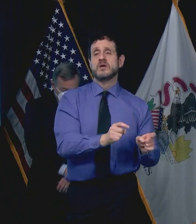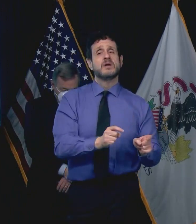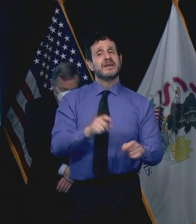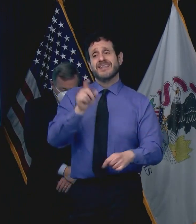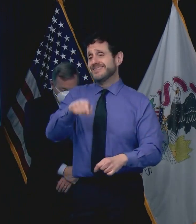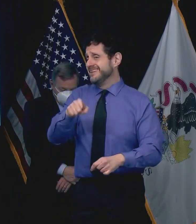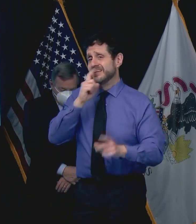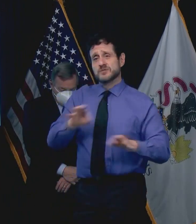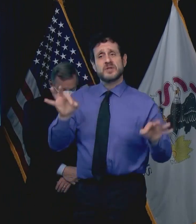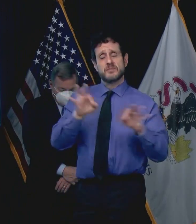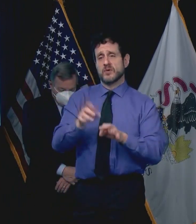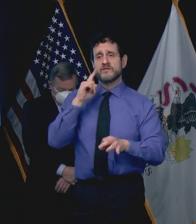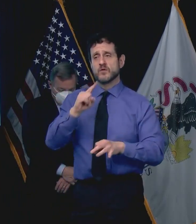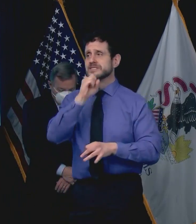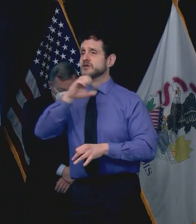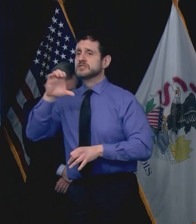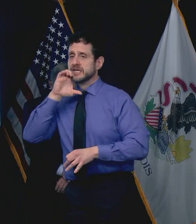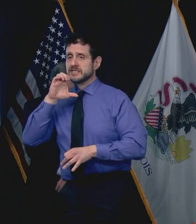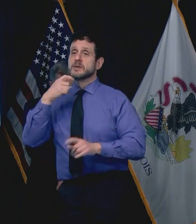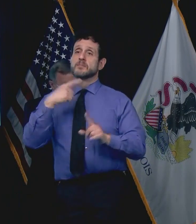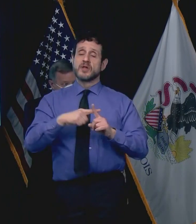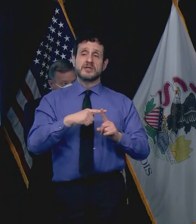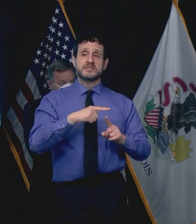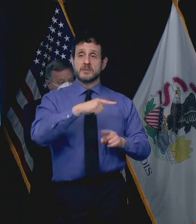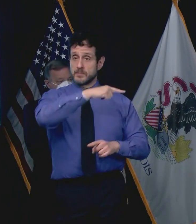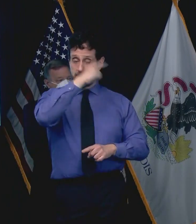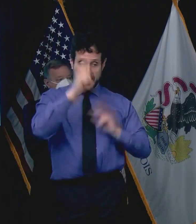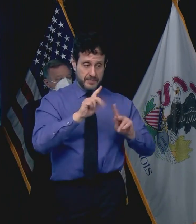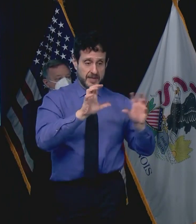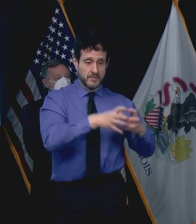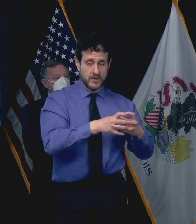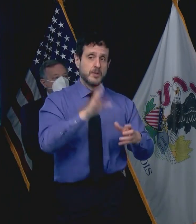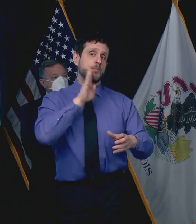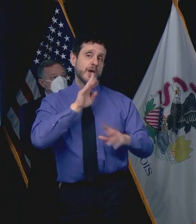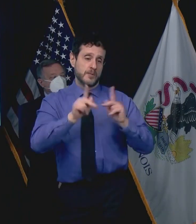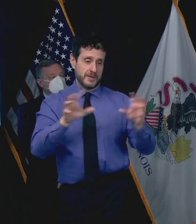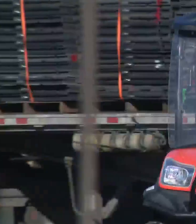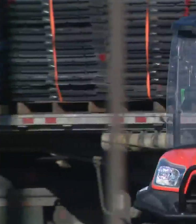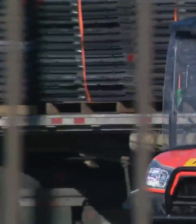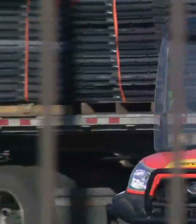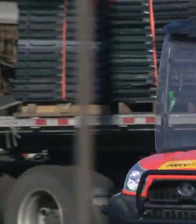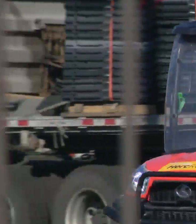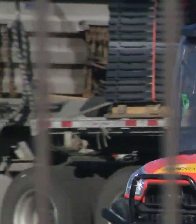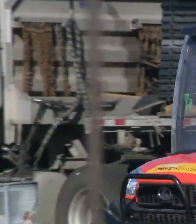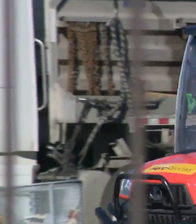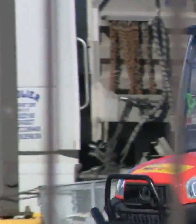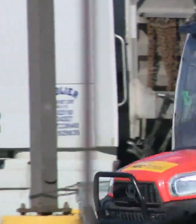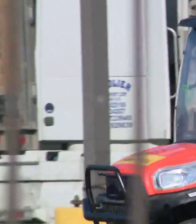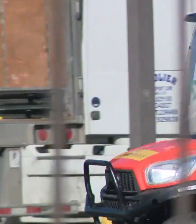TODAY SENATOR DICK DURBIN SAYING WE'VE GOT TO DO BETTER THE NEED IS GREAT. ESPECIALLY FOR OUR SENIORS